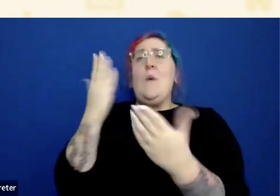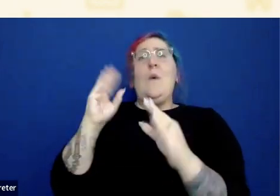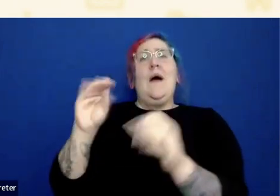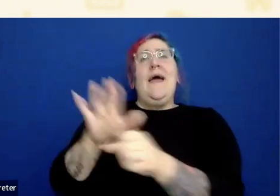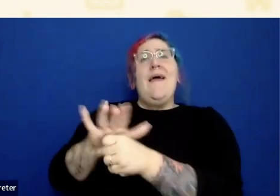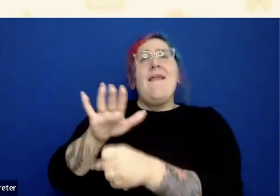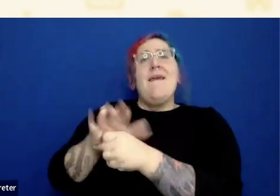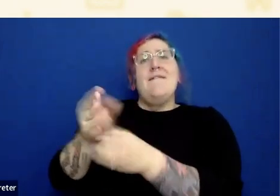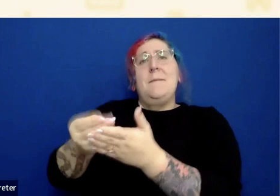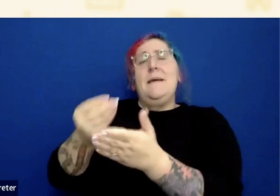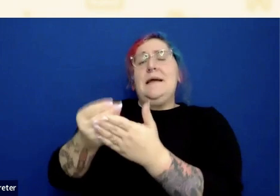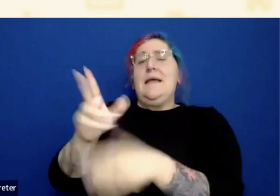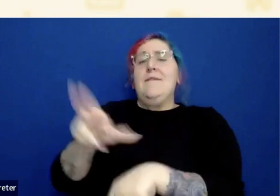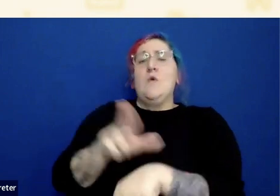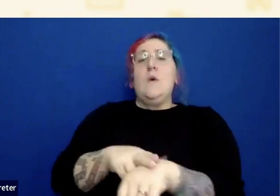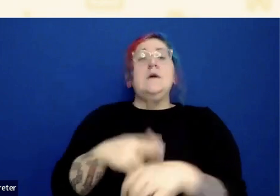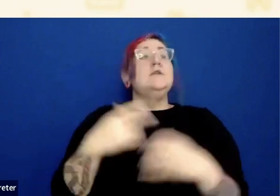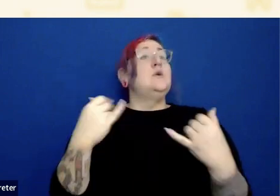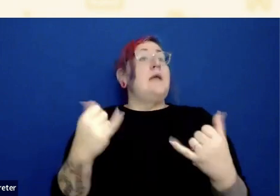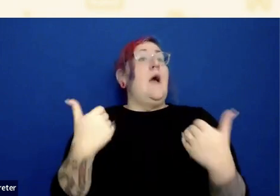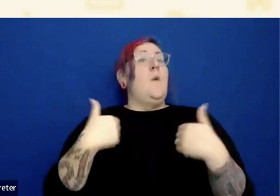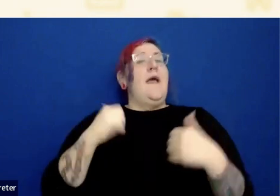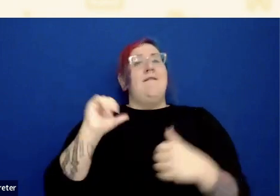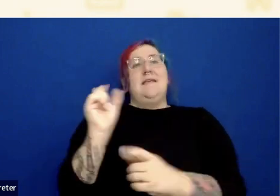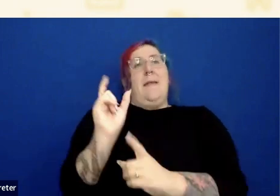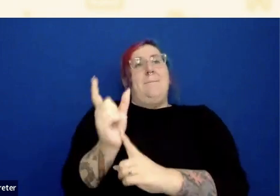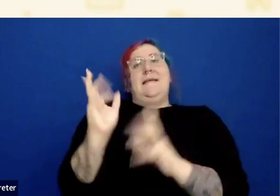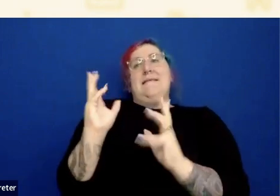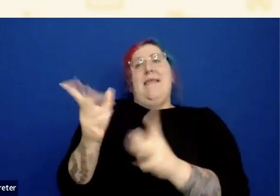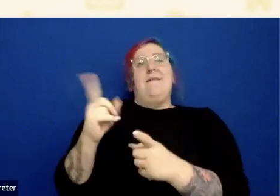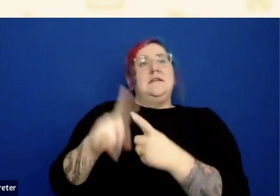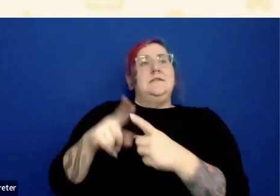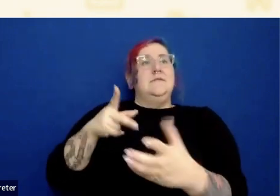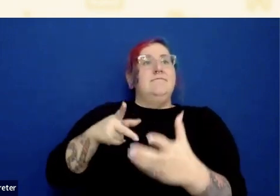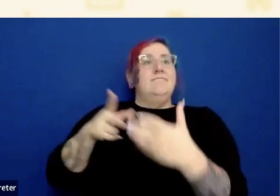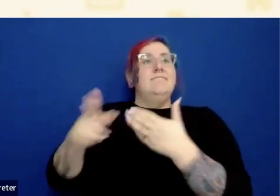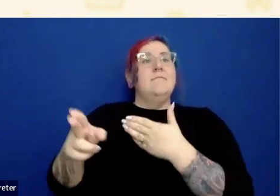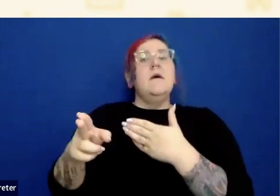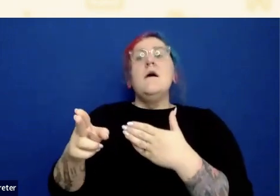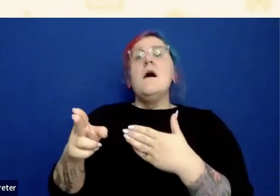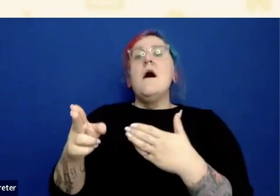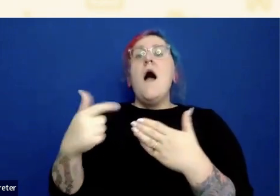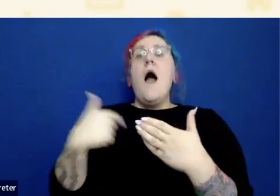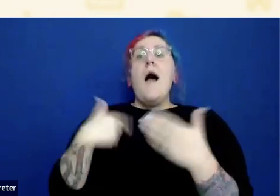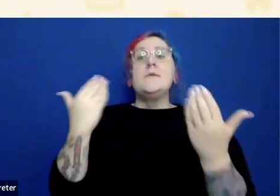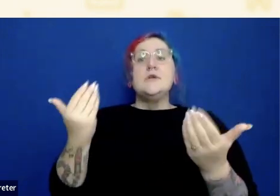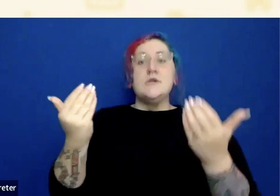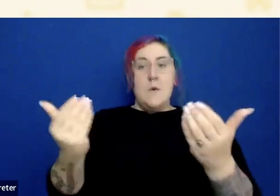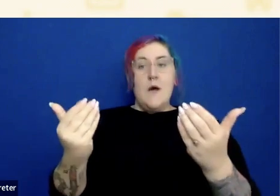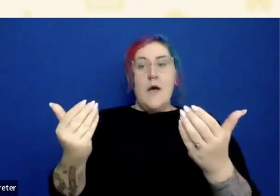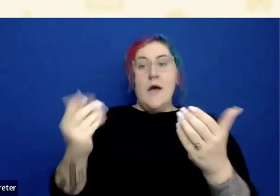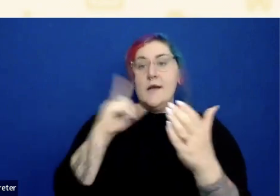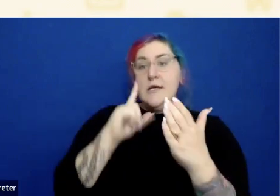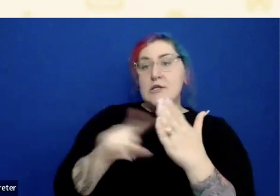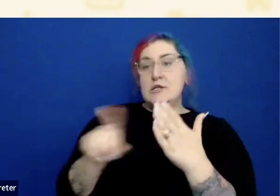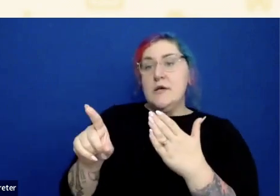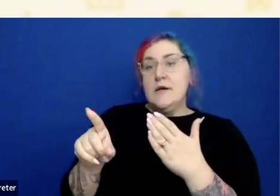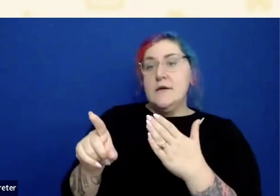We’re now at just 10 minutes left until we have to stop. So I'm going to just go and look and see what we've got for some questions.